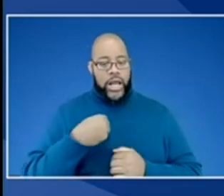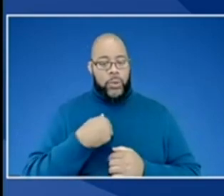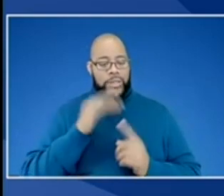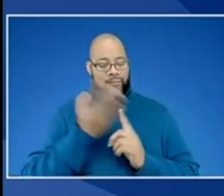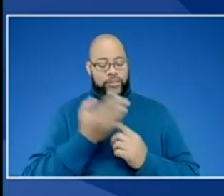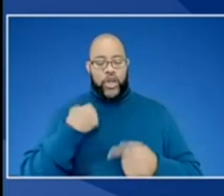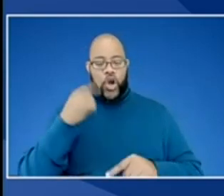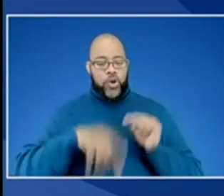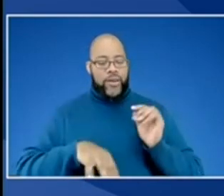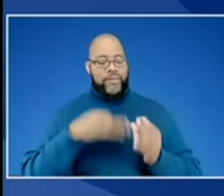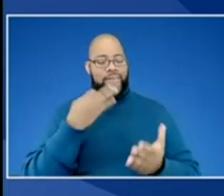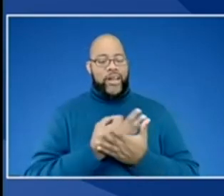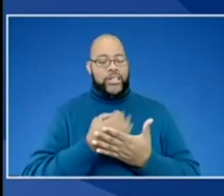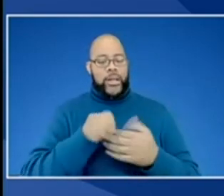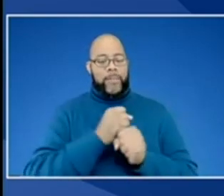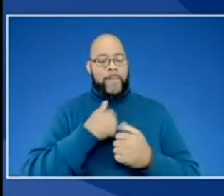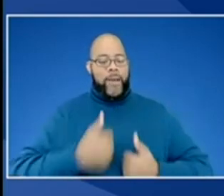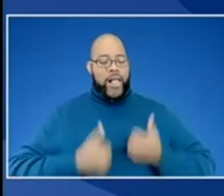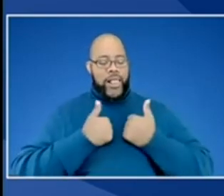financially make my life work on my own.